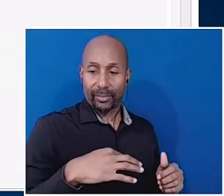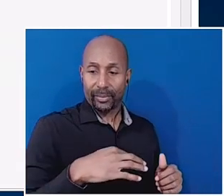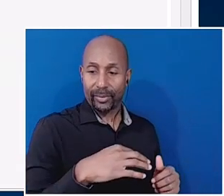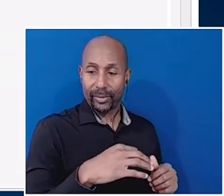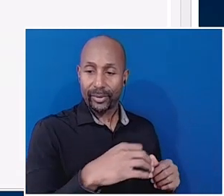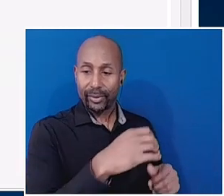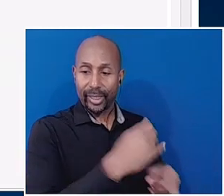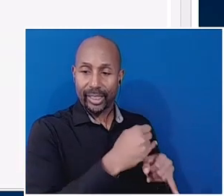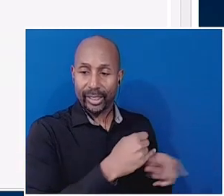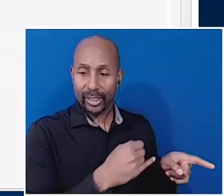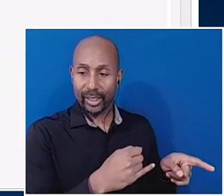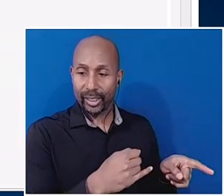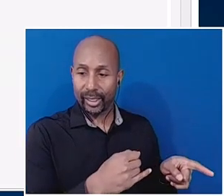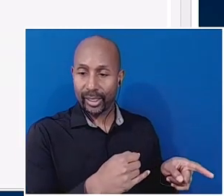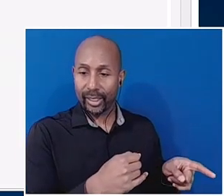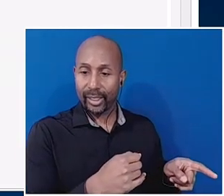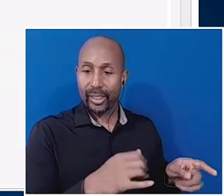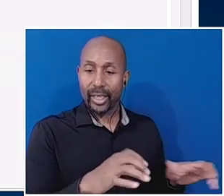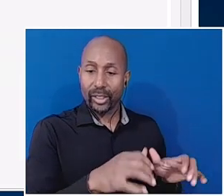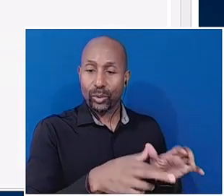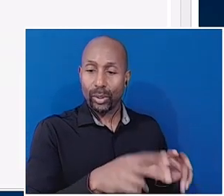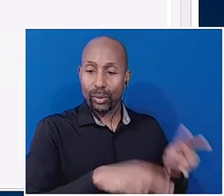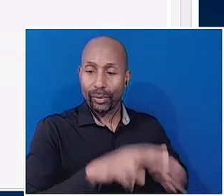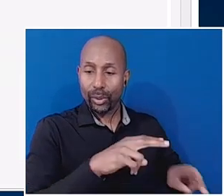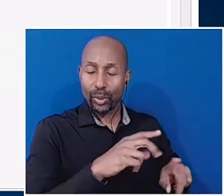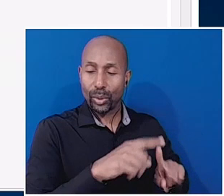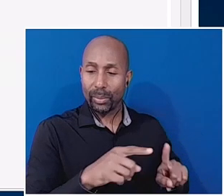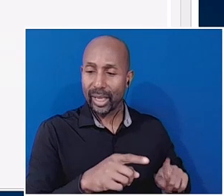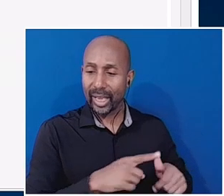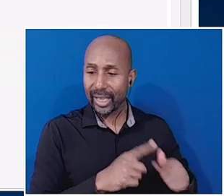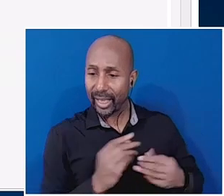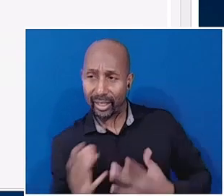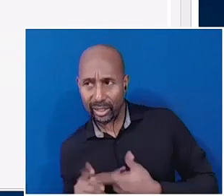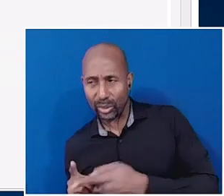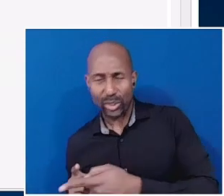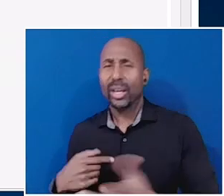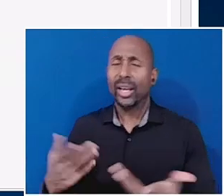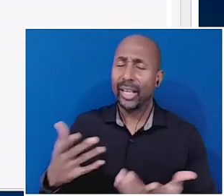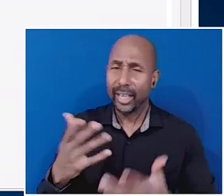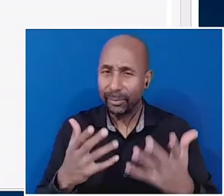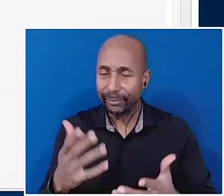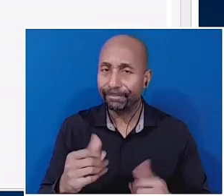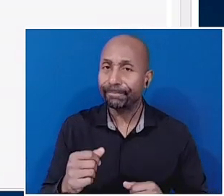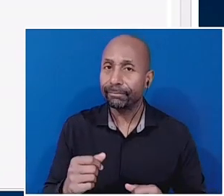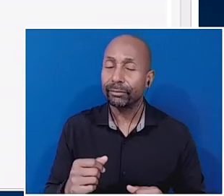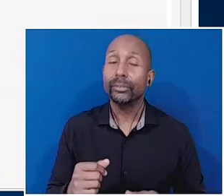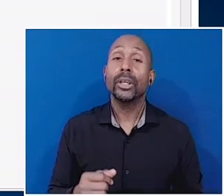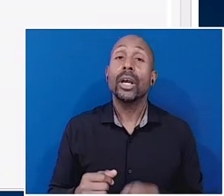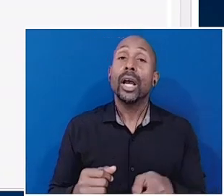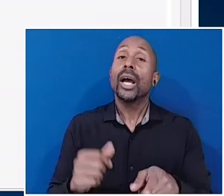expectation is exactly. Yeah. I mean, the agency is responsible for holding the institution to its standards.